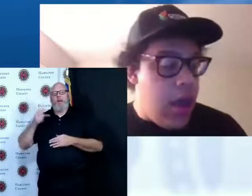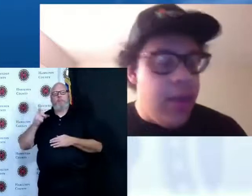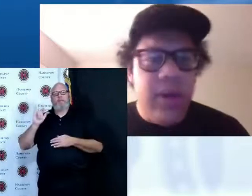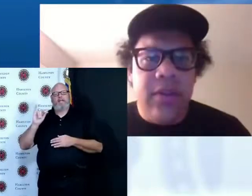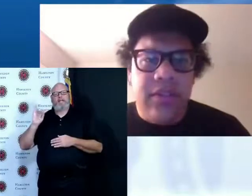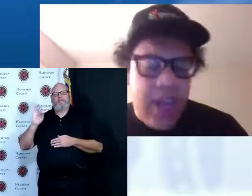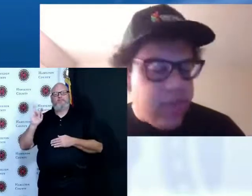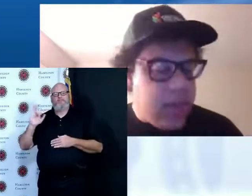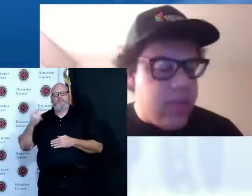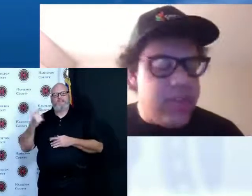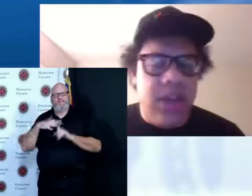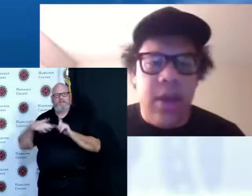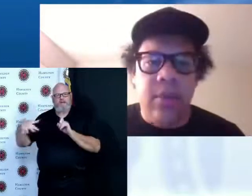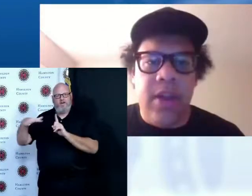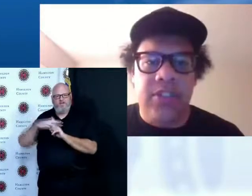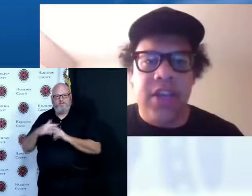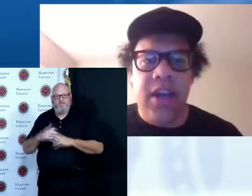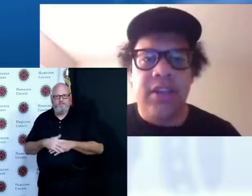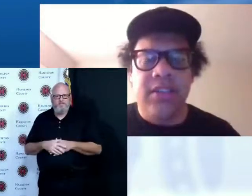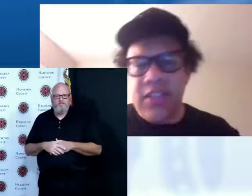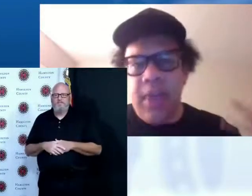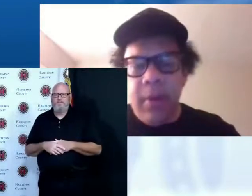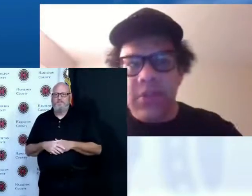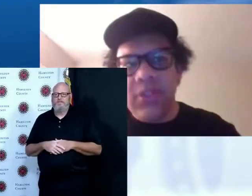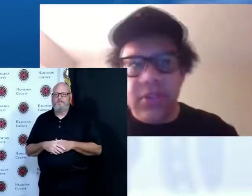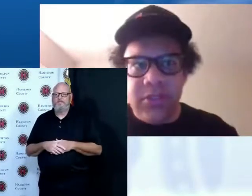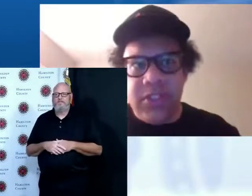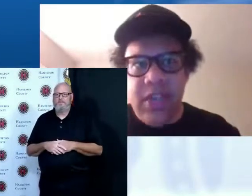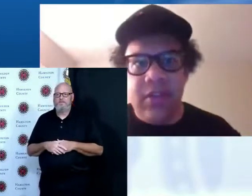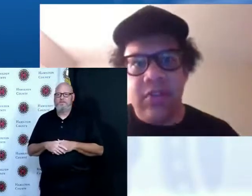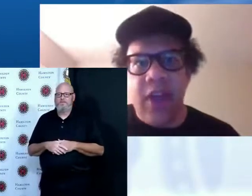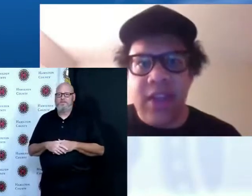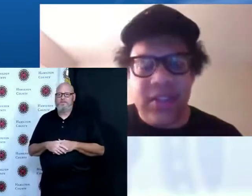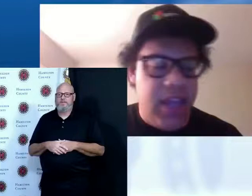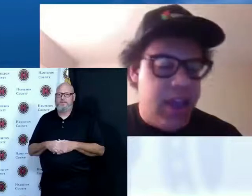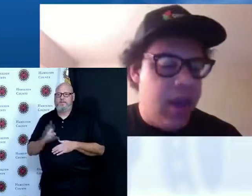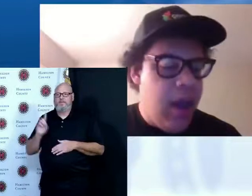vaccinated know that David he was mentioning Cincinnati Public Schools receiving the vaccine